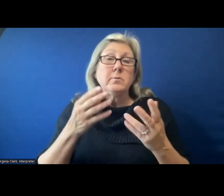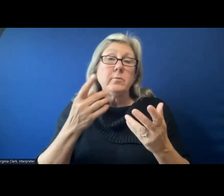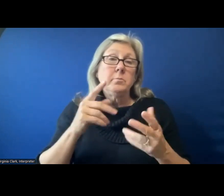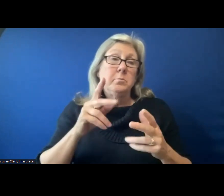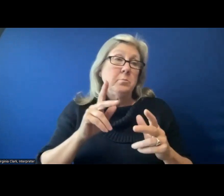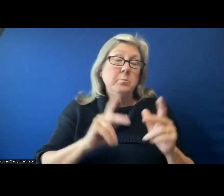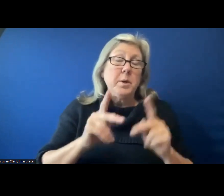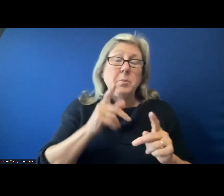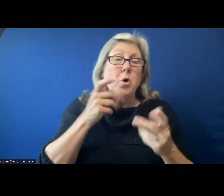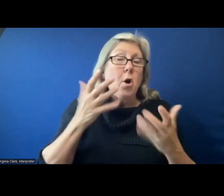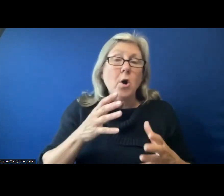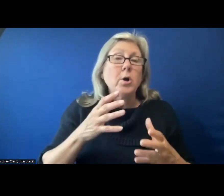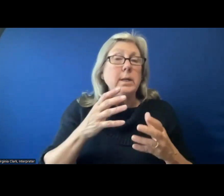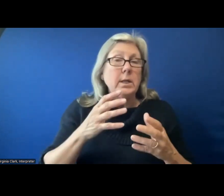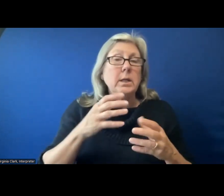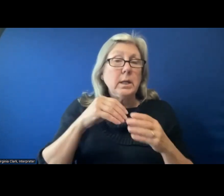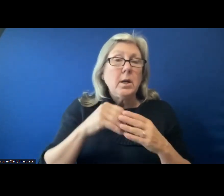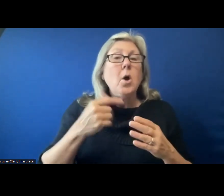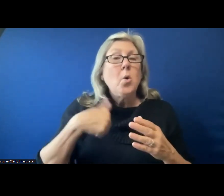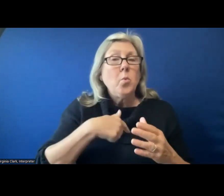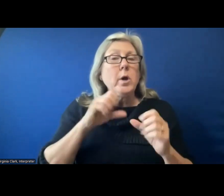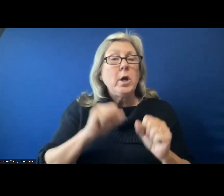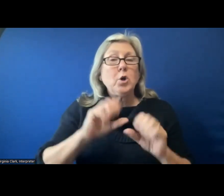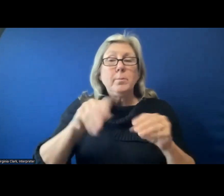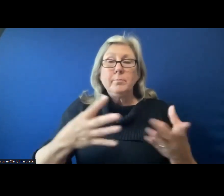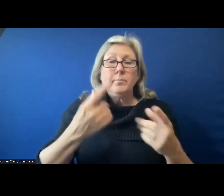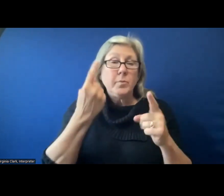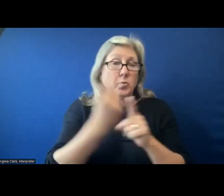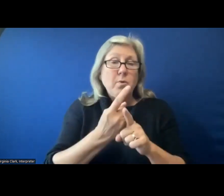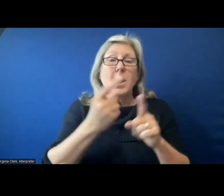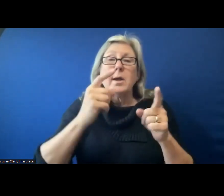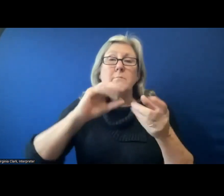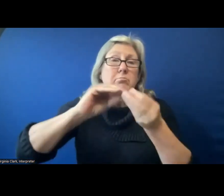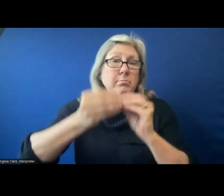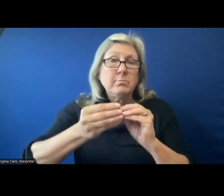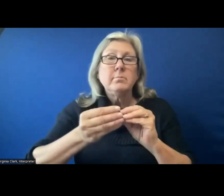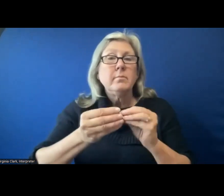We could right size the way we are deploying other models of housing, like group homes,